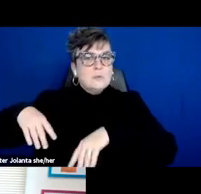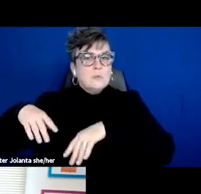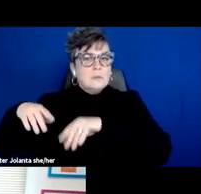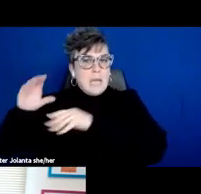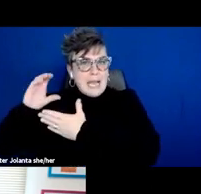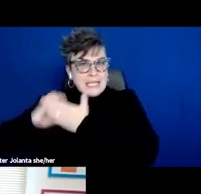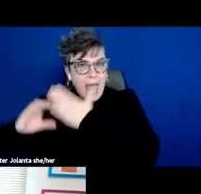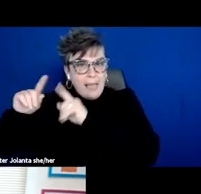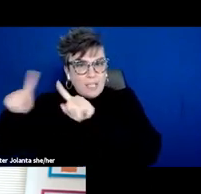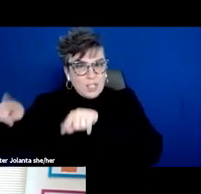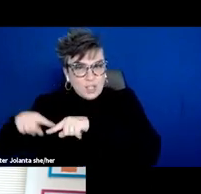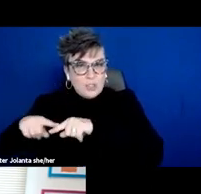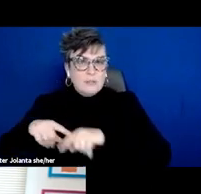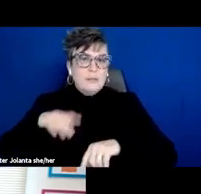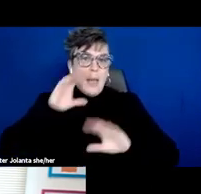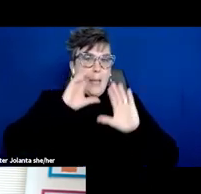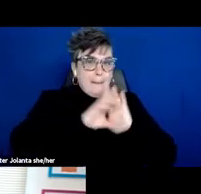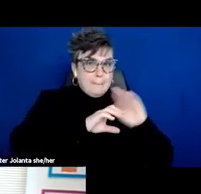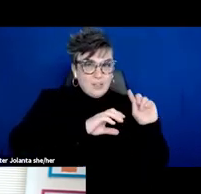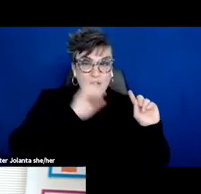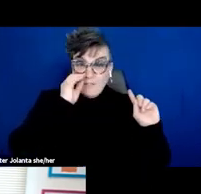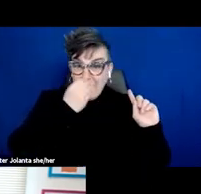and a picture of flowers that one of my children made.